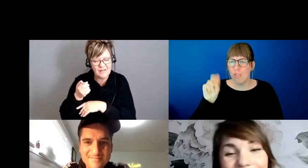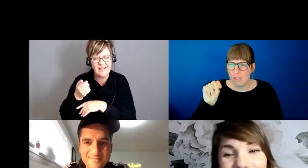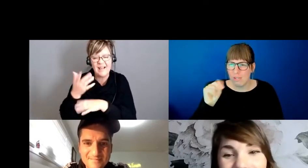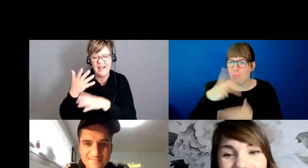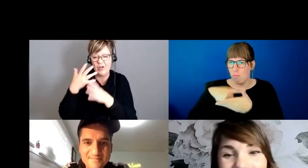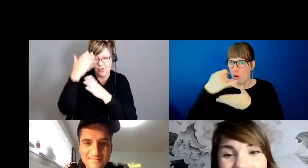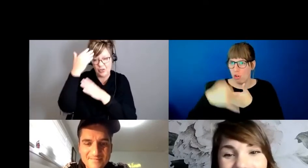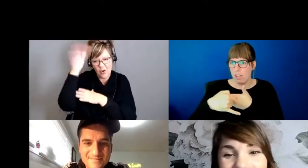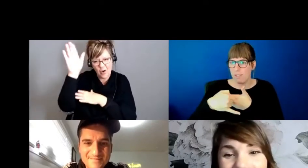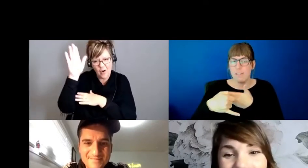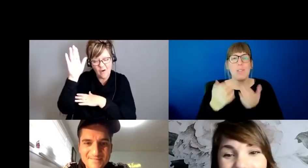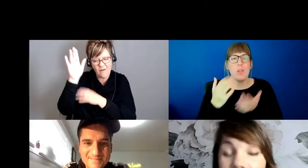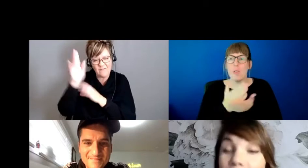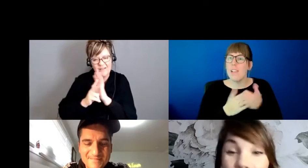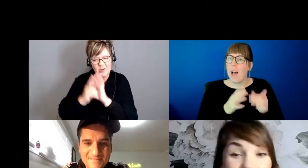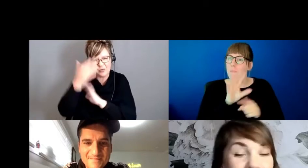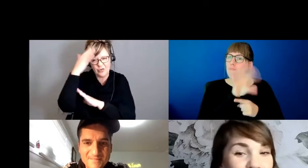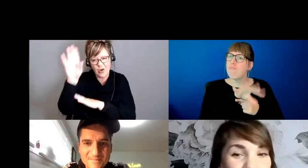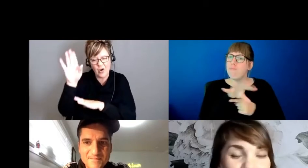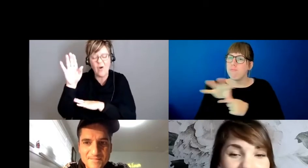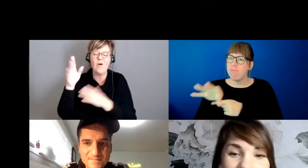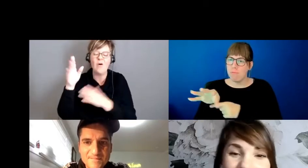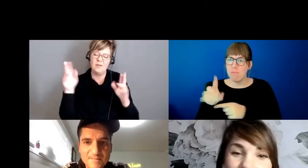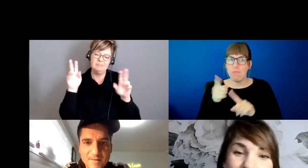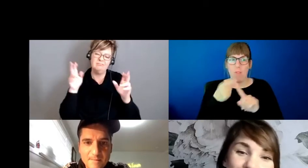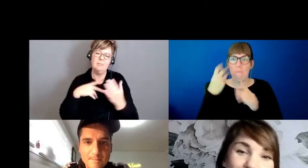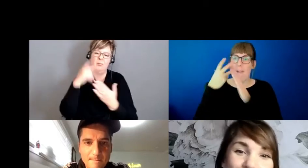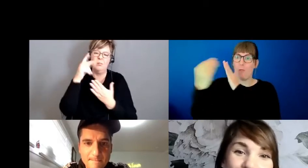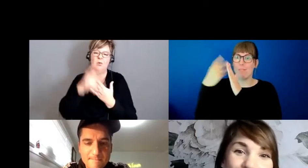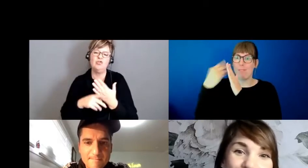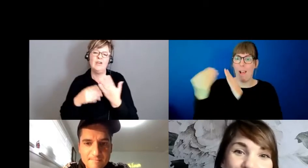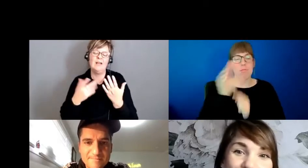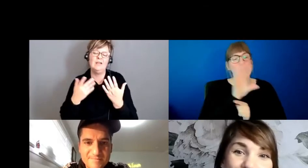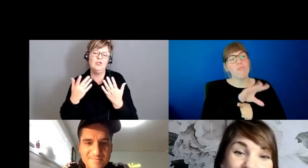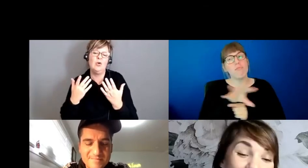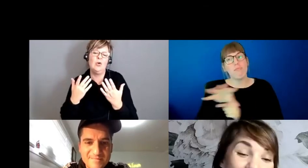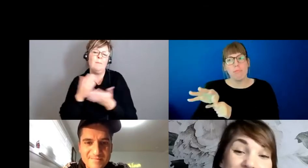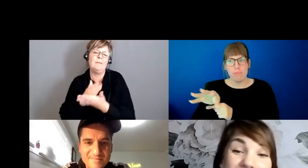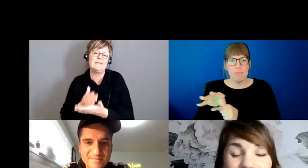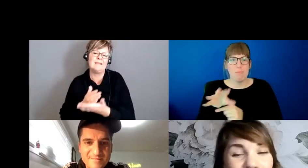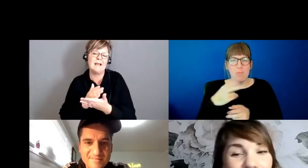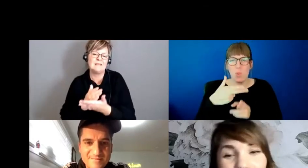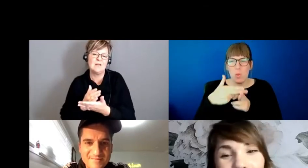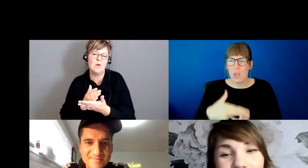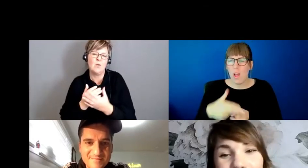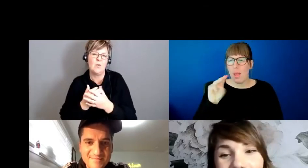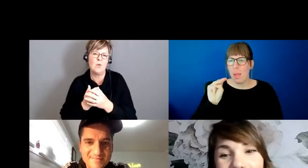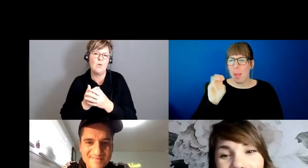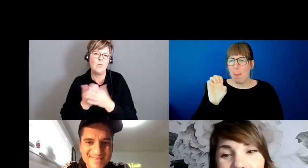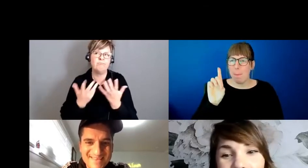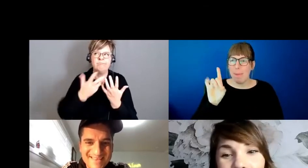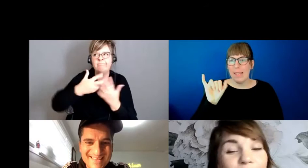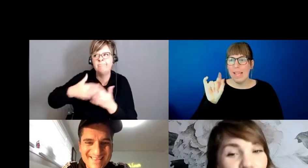SOME FOOTAGE, THIS WAS OUTSIDE, SO THIS IS PART OF THESE MEDIATION PROJECTS. SO, YES,